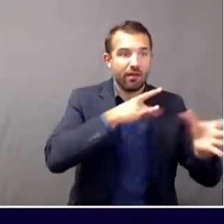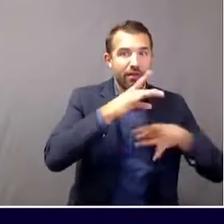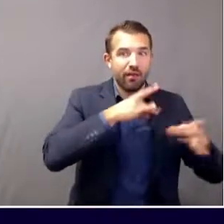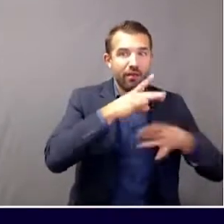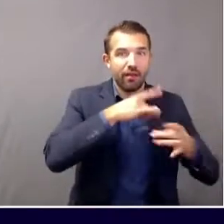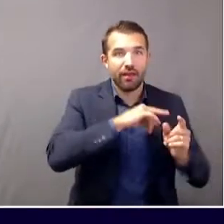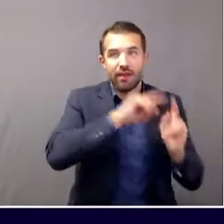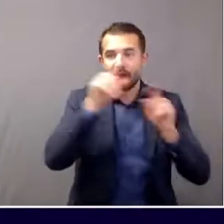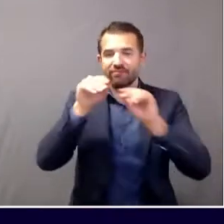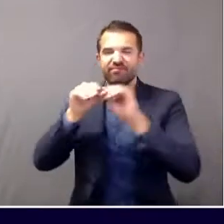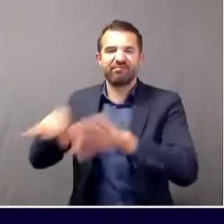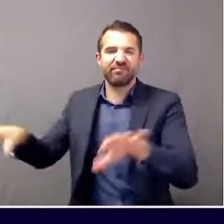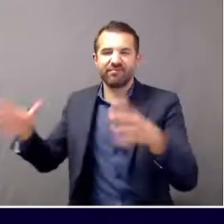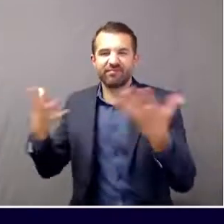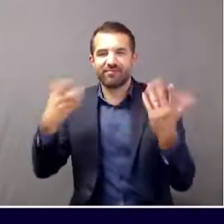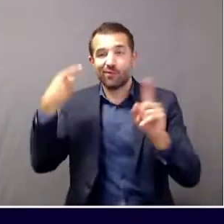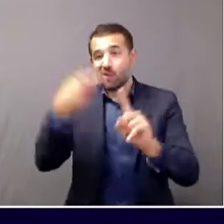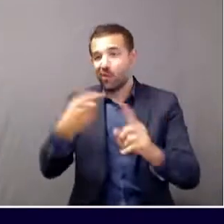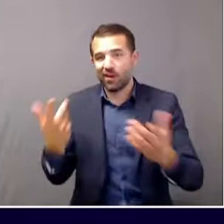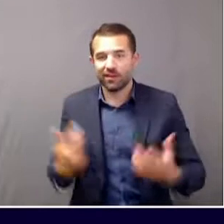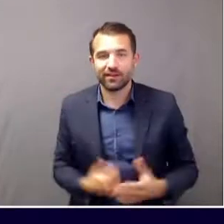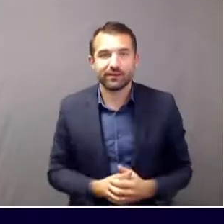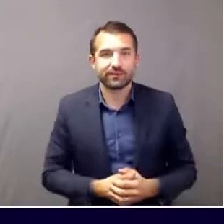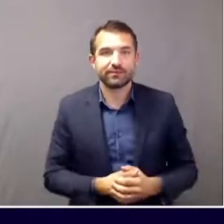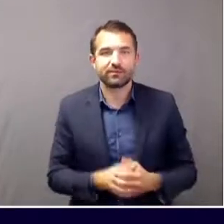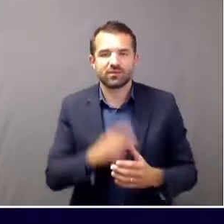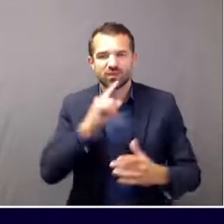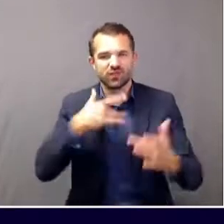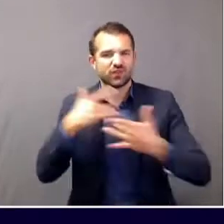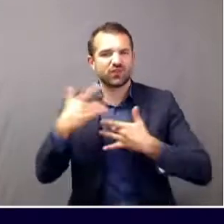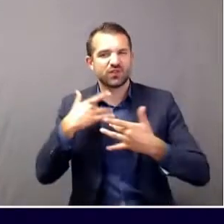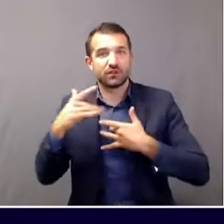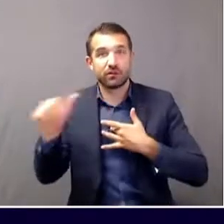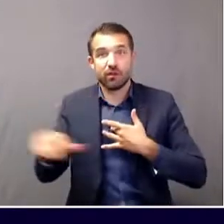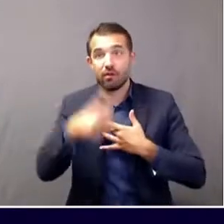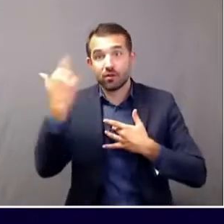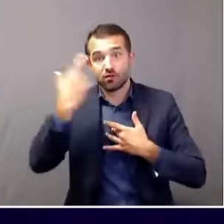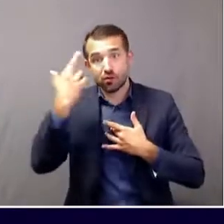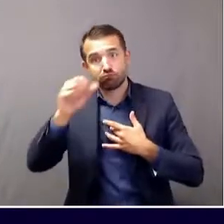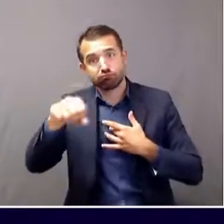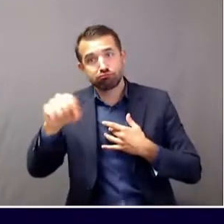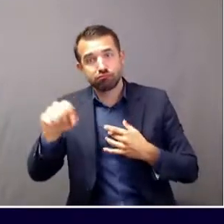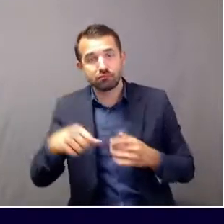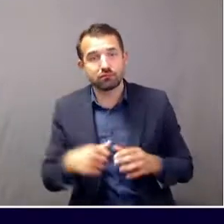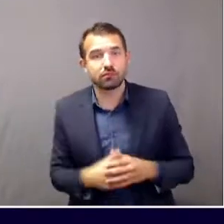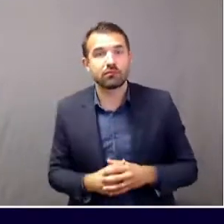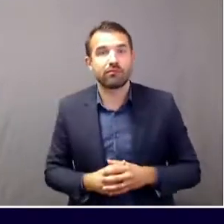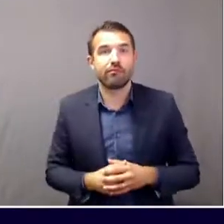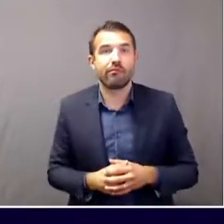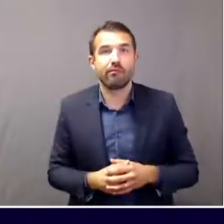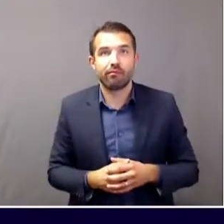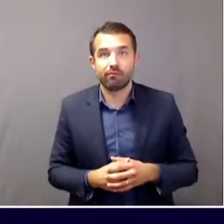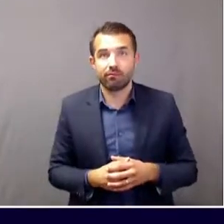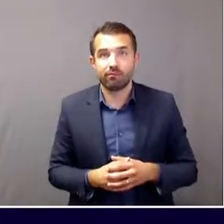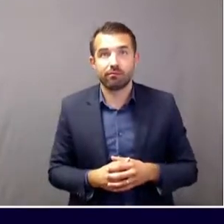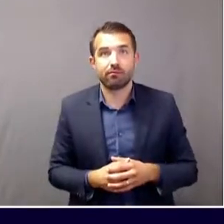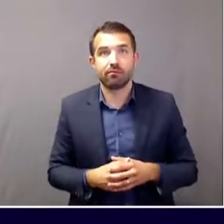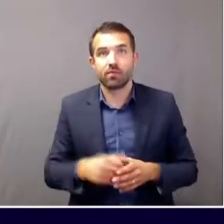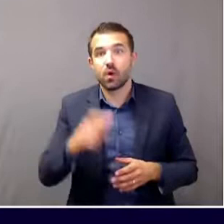of the principal back at work concerned about there are others